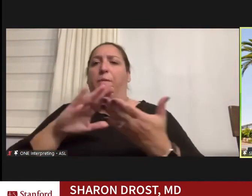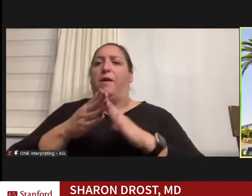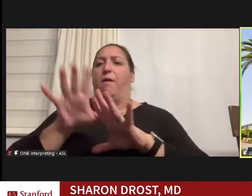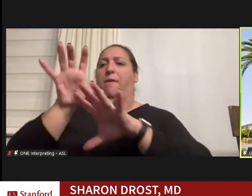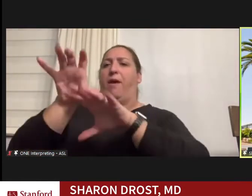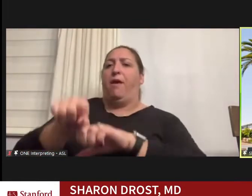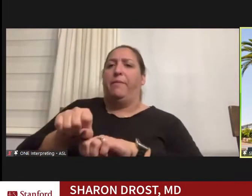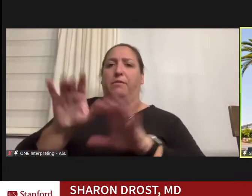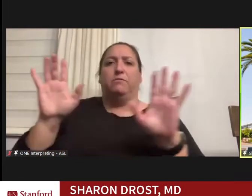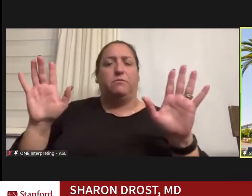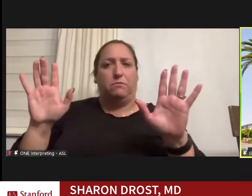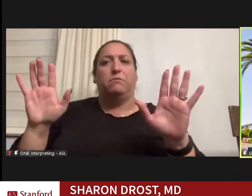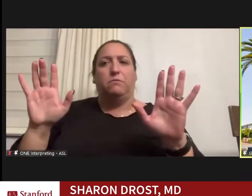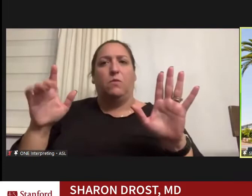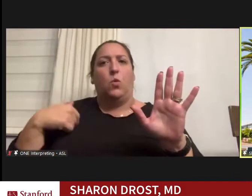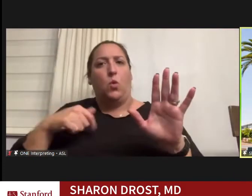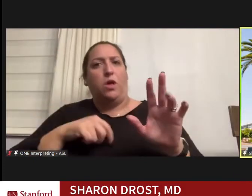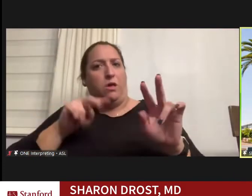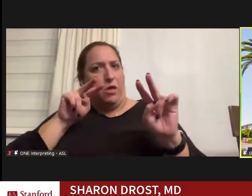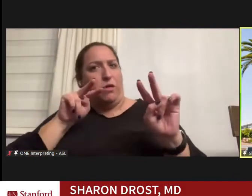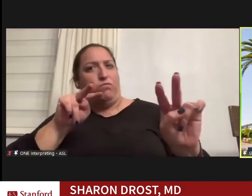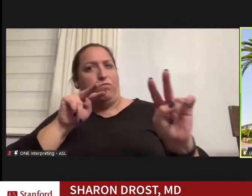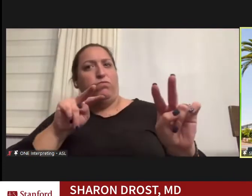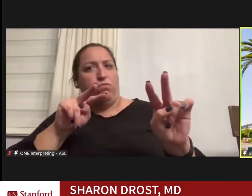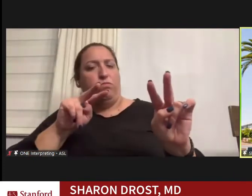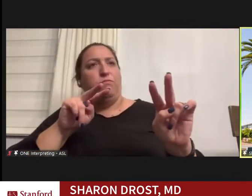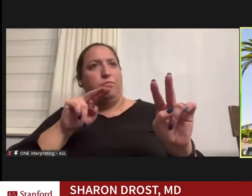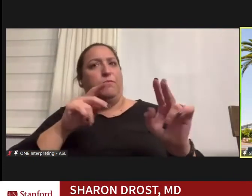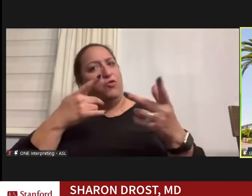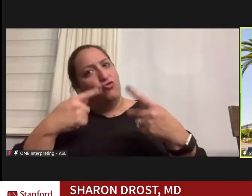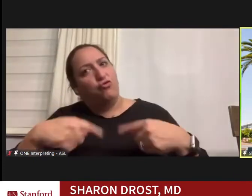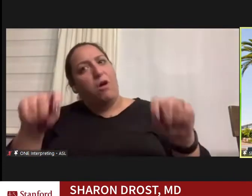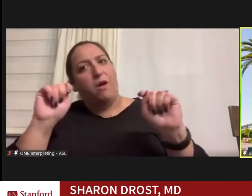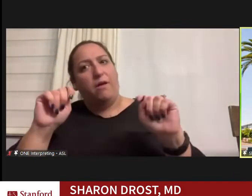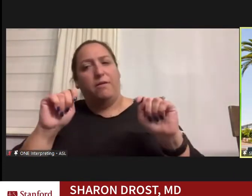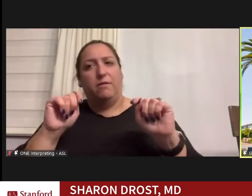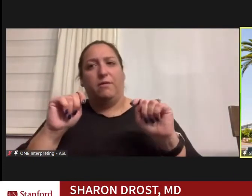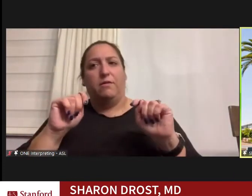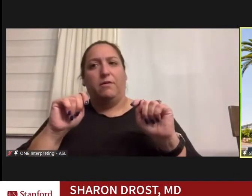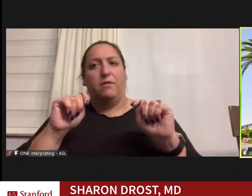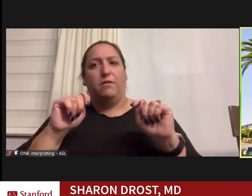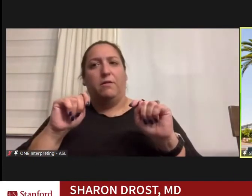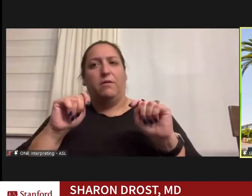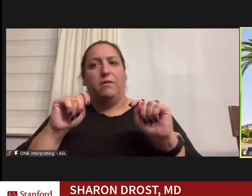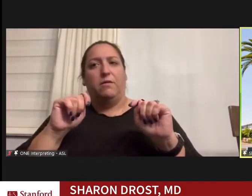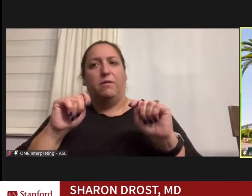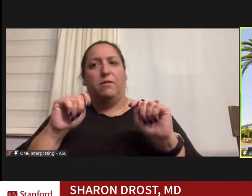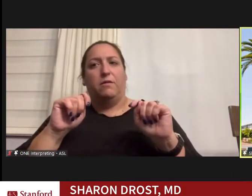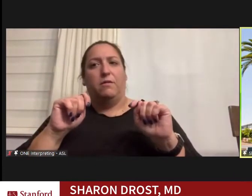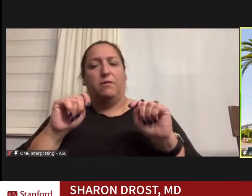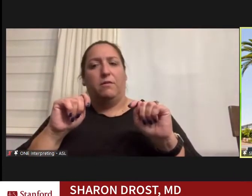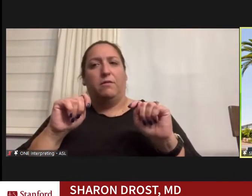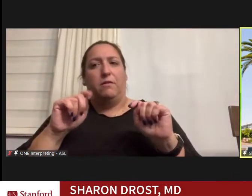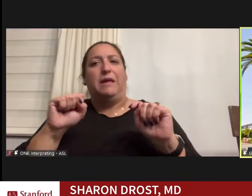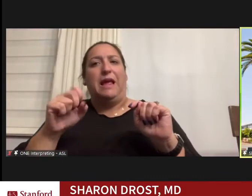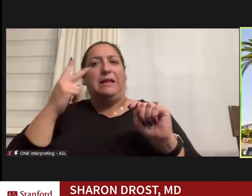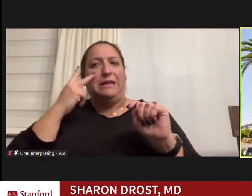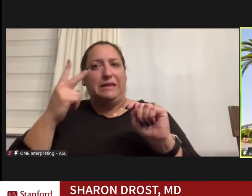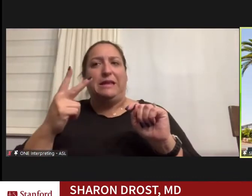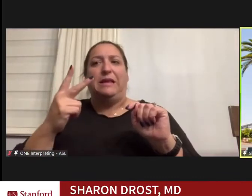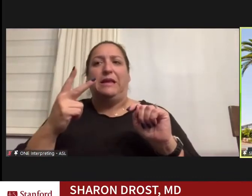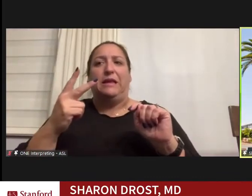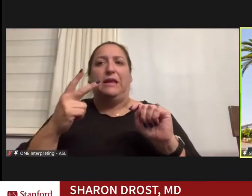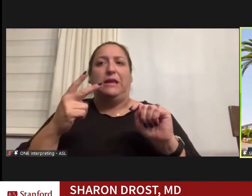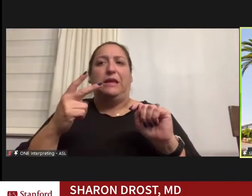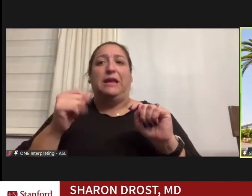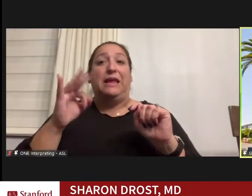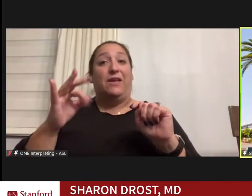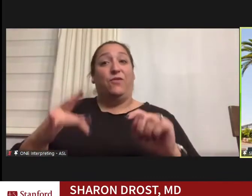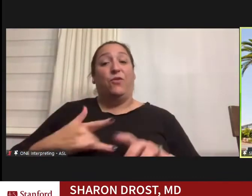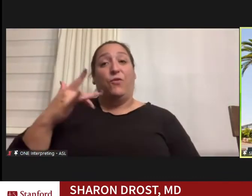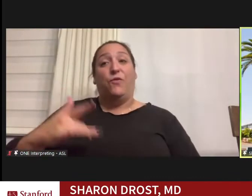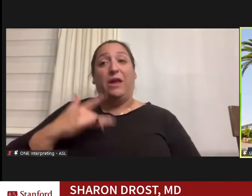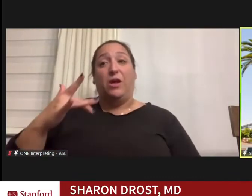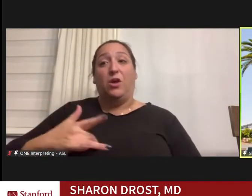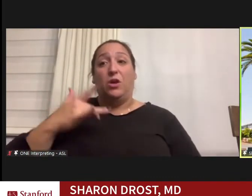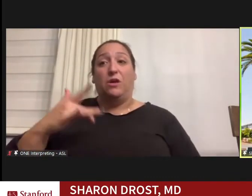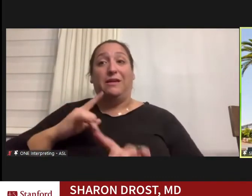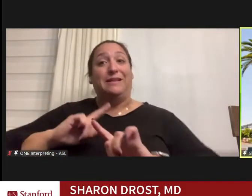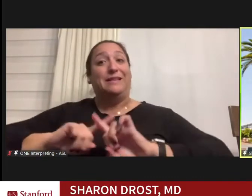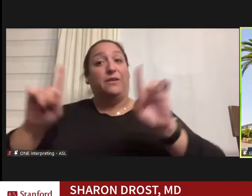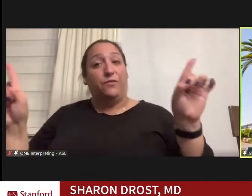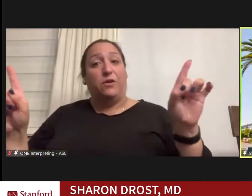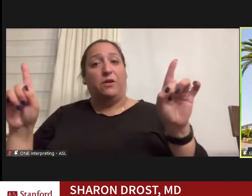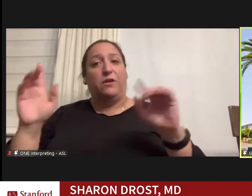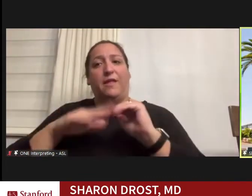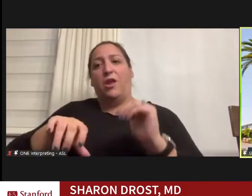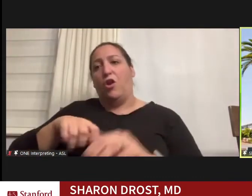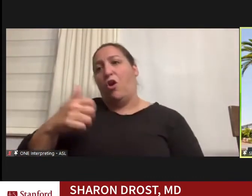we can all look to to see how -- we feel different than others, even if we feel different. And I